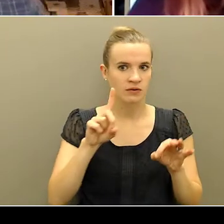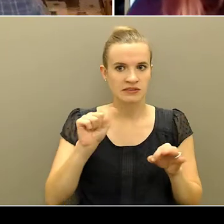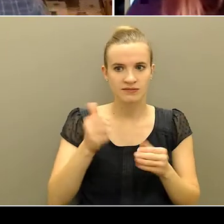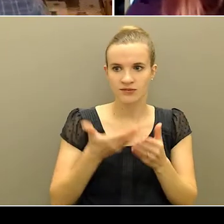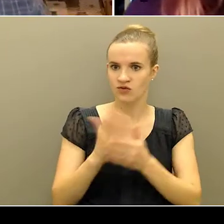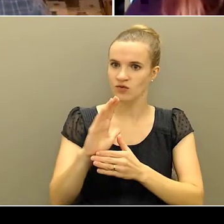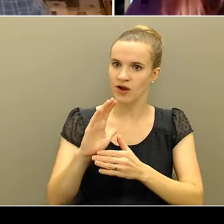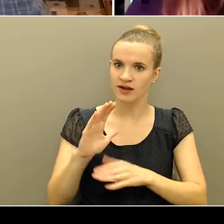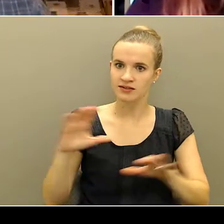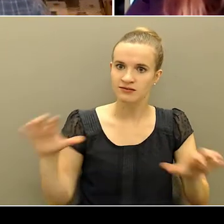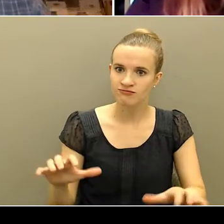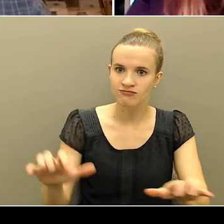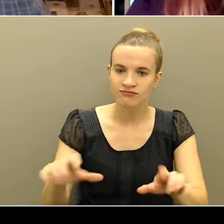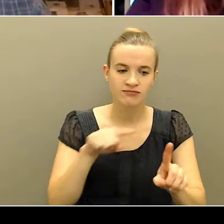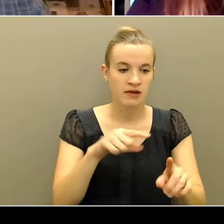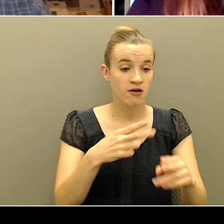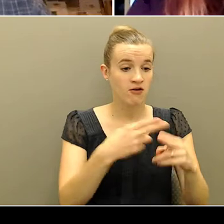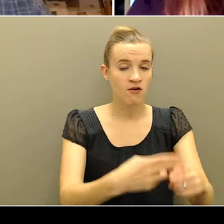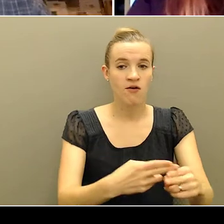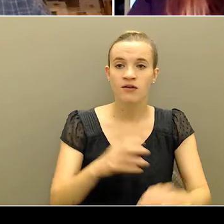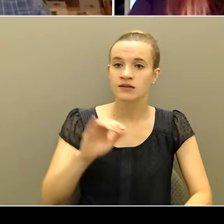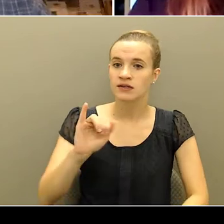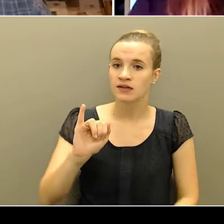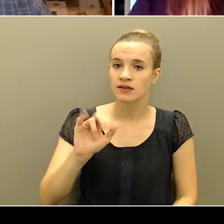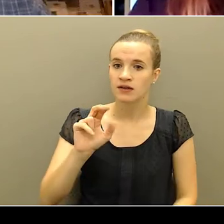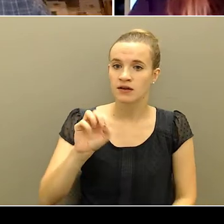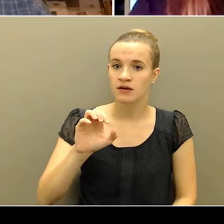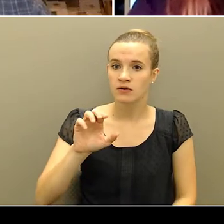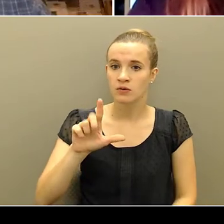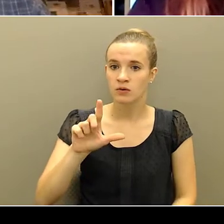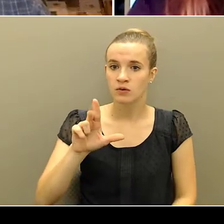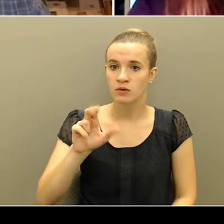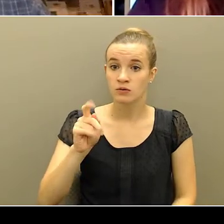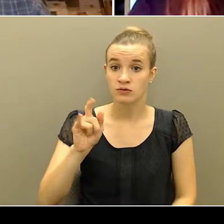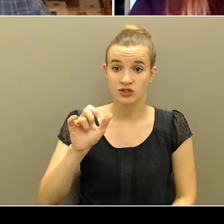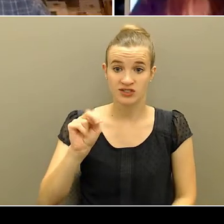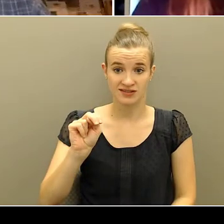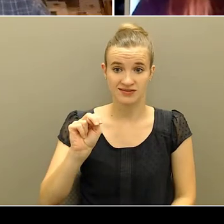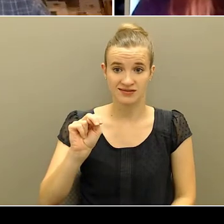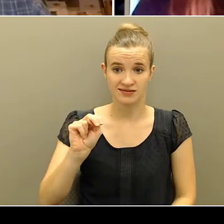inclusion is, is more about the activity. Not not the, not the